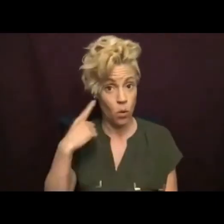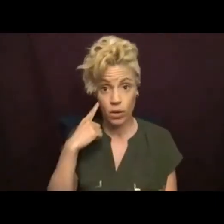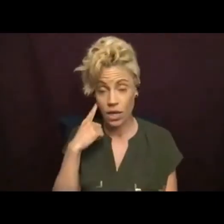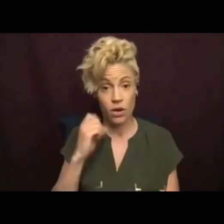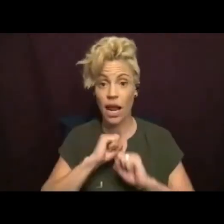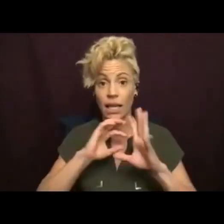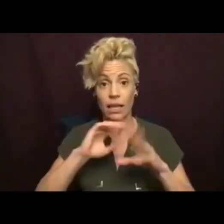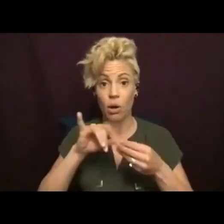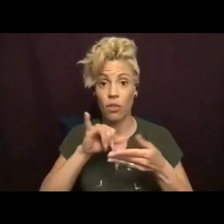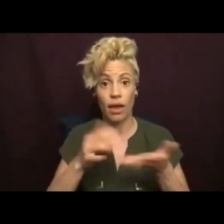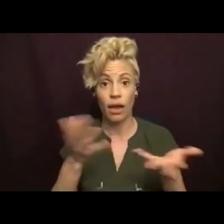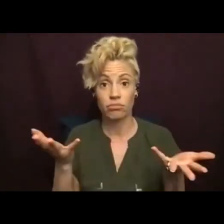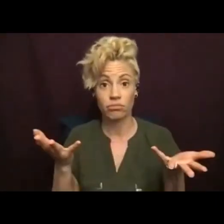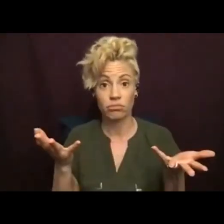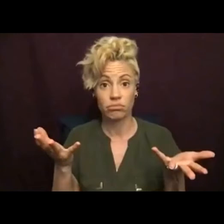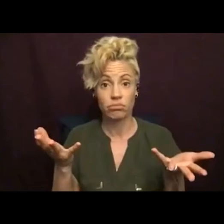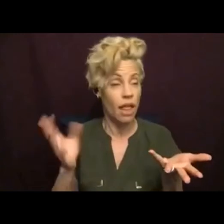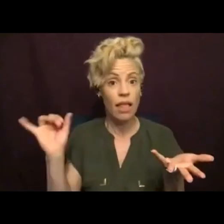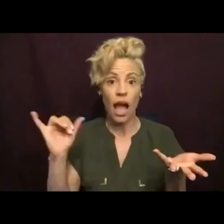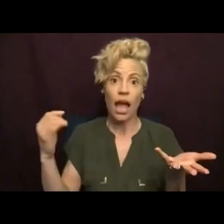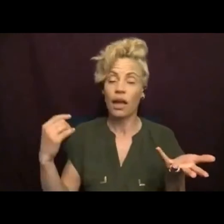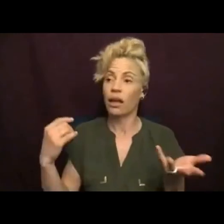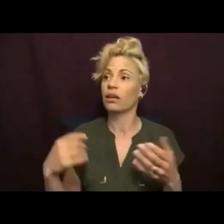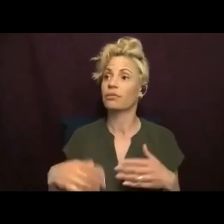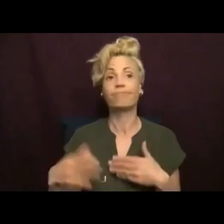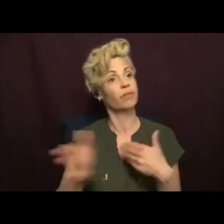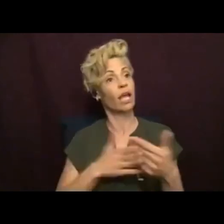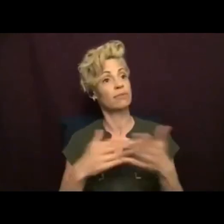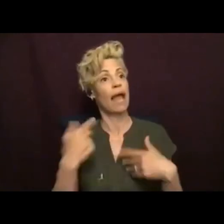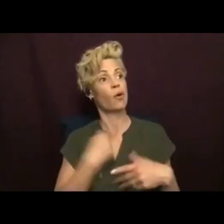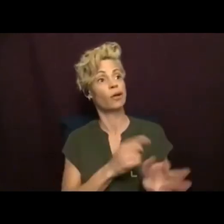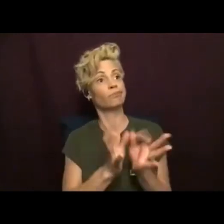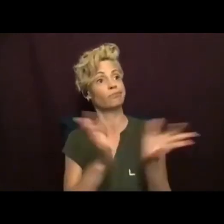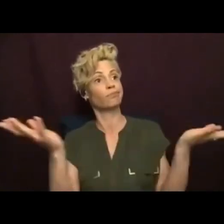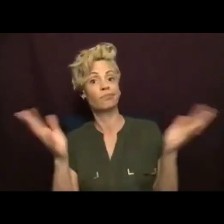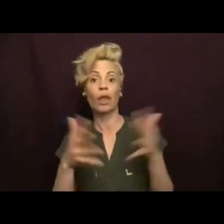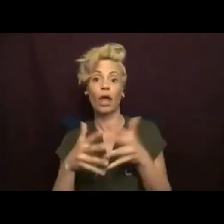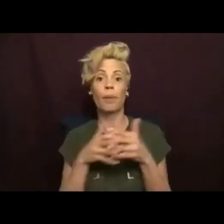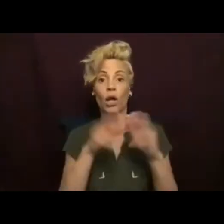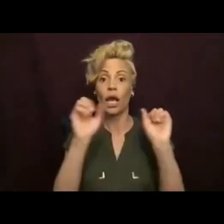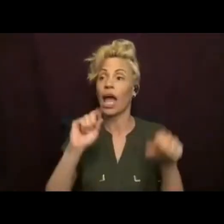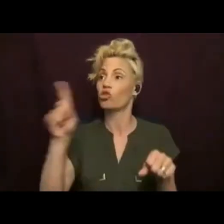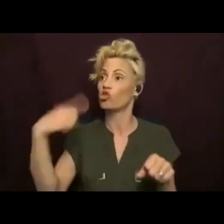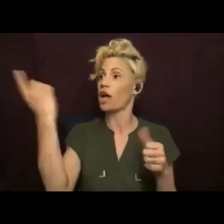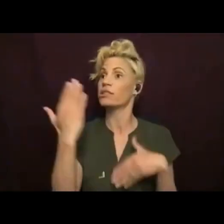It's as if we are expendable people and America can just do without us.